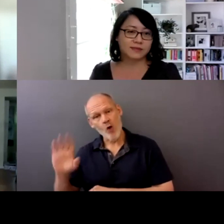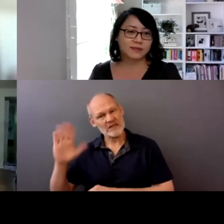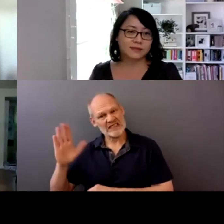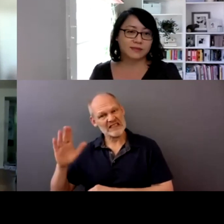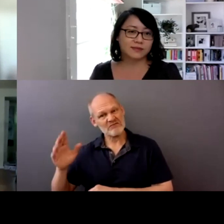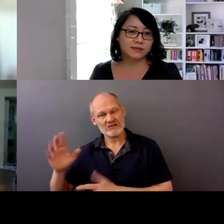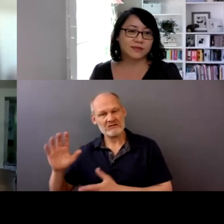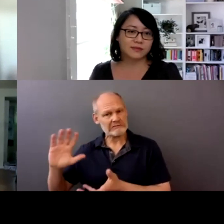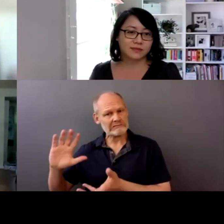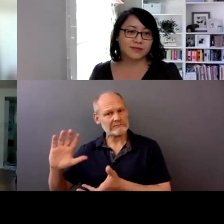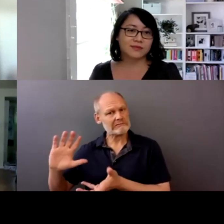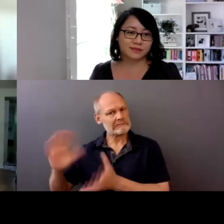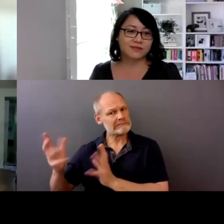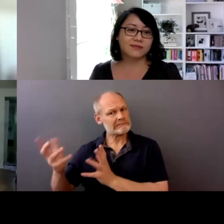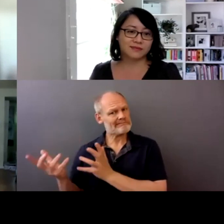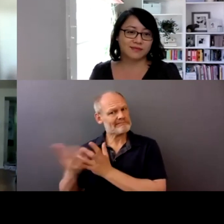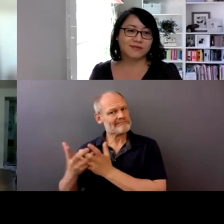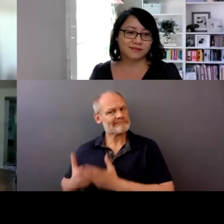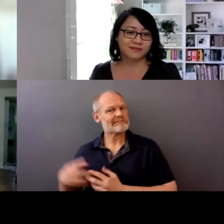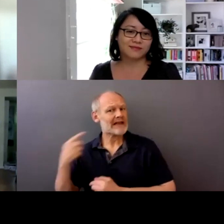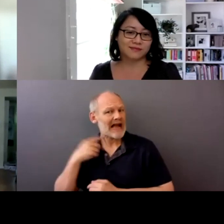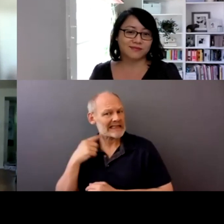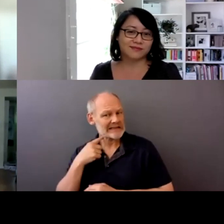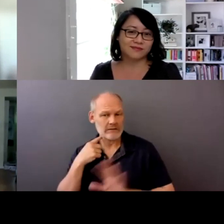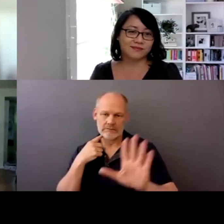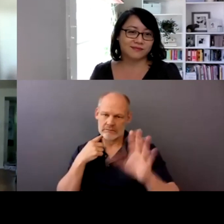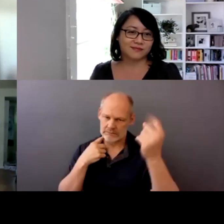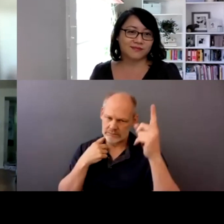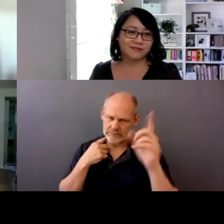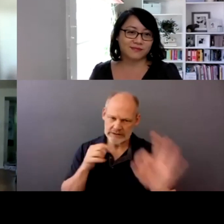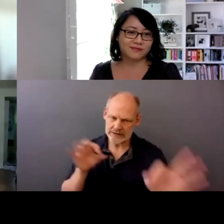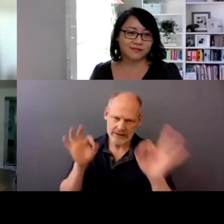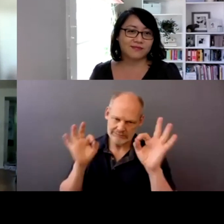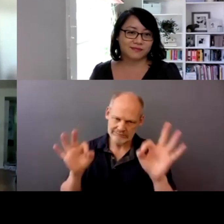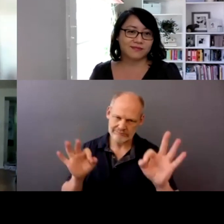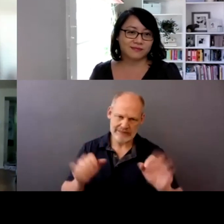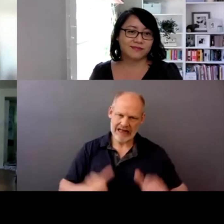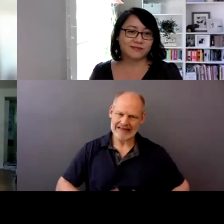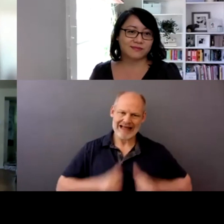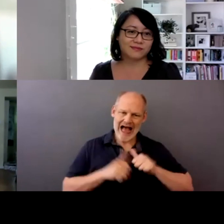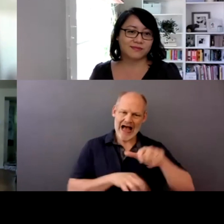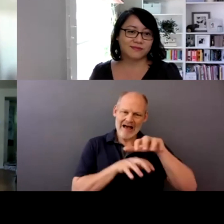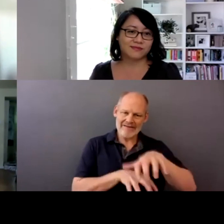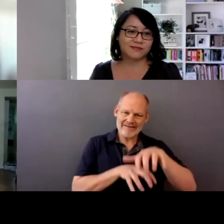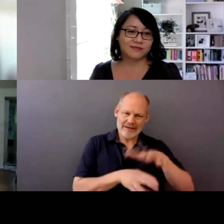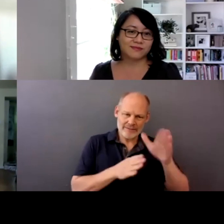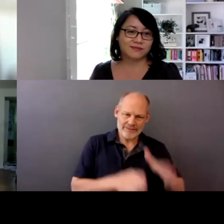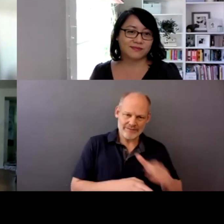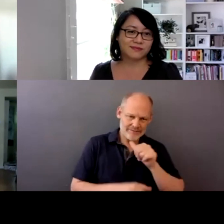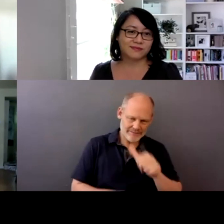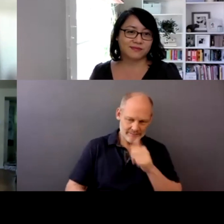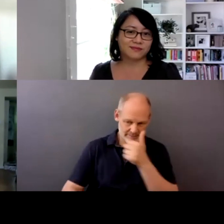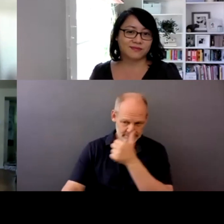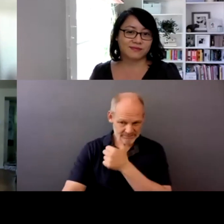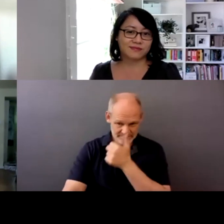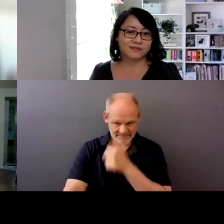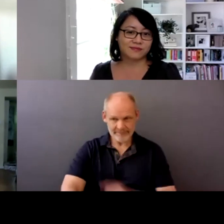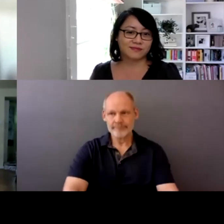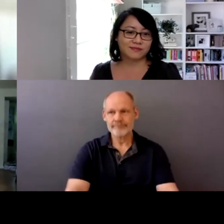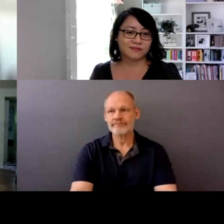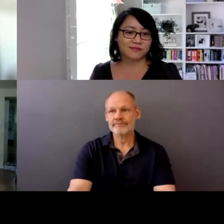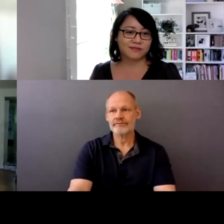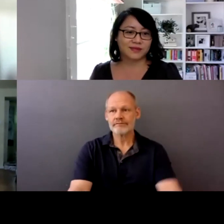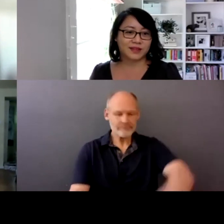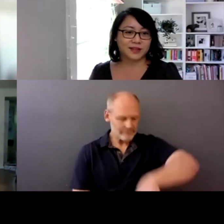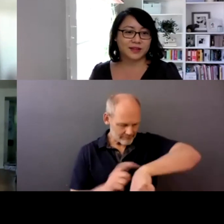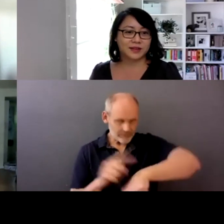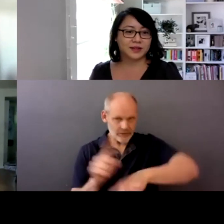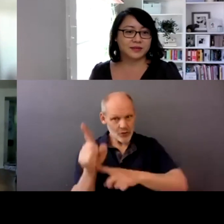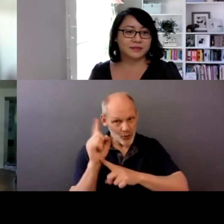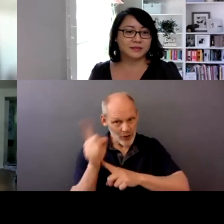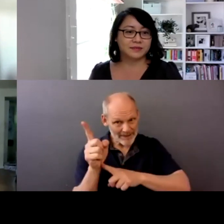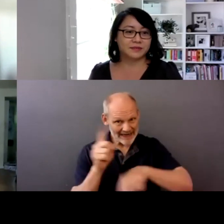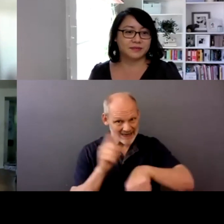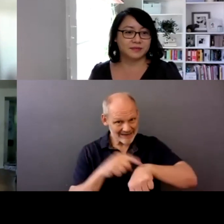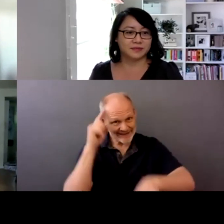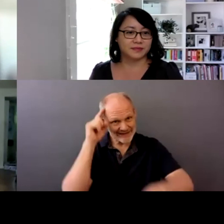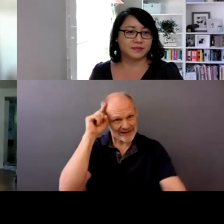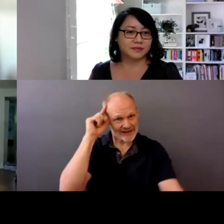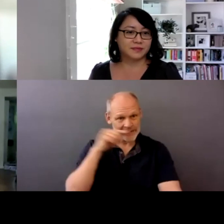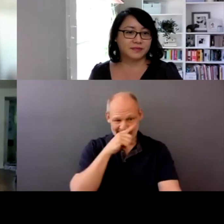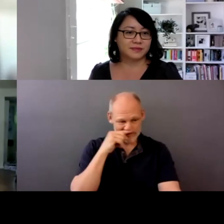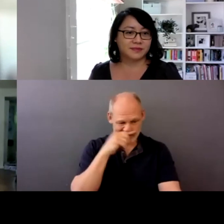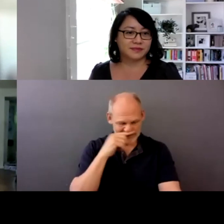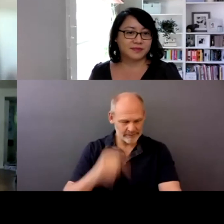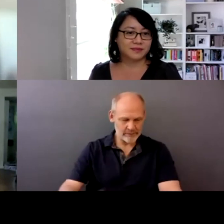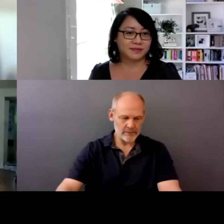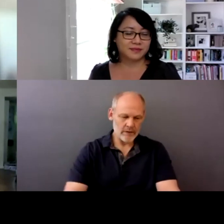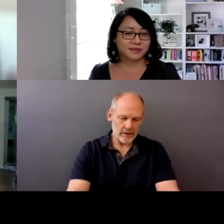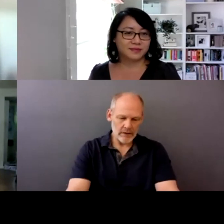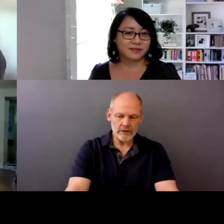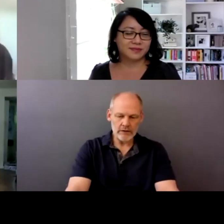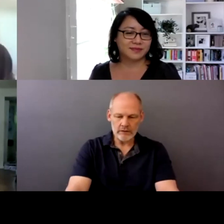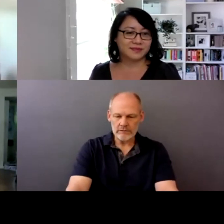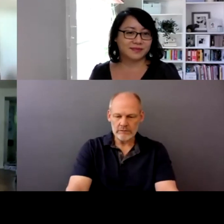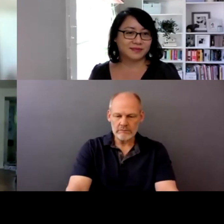it's a little more accurate. Not as ideal as live captioning. So we have a minute left. I want to